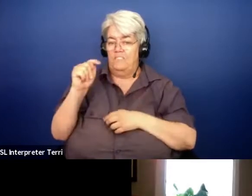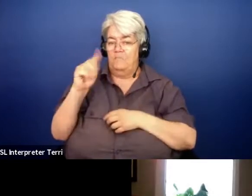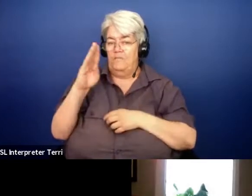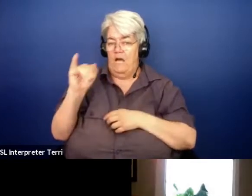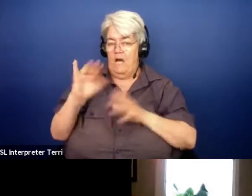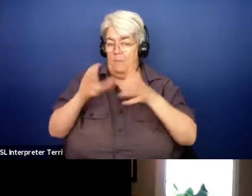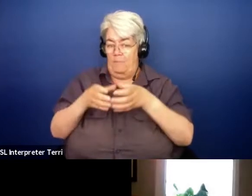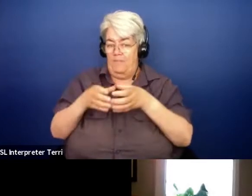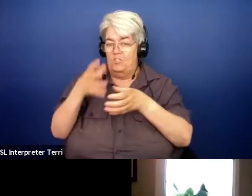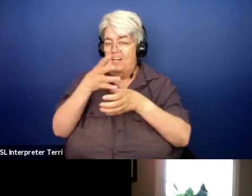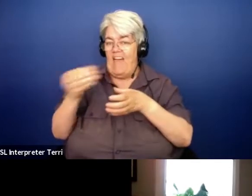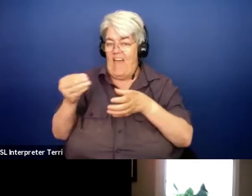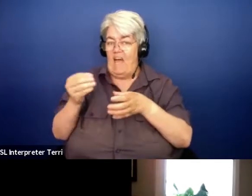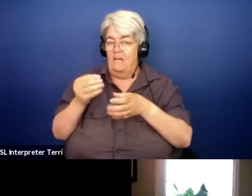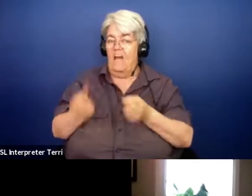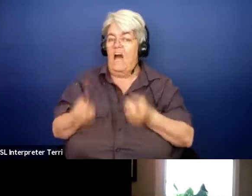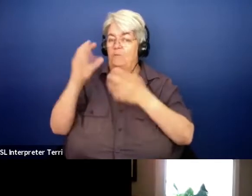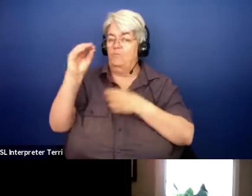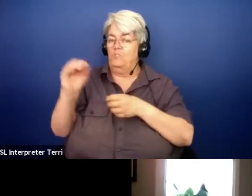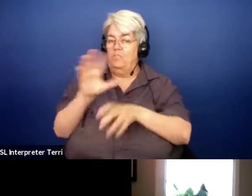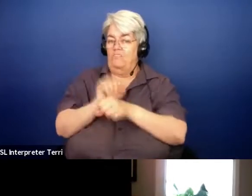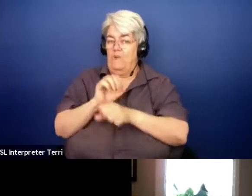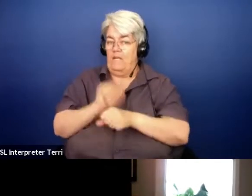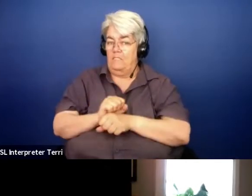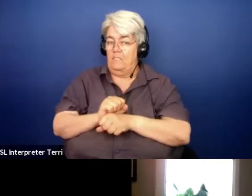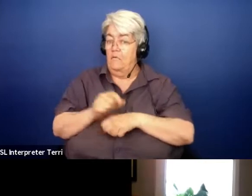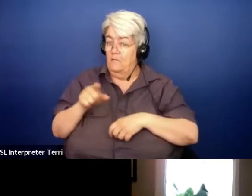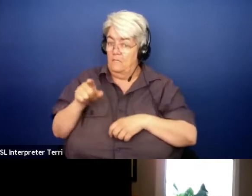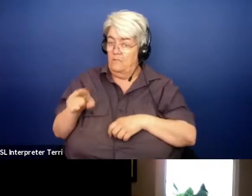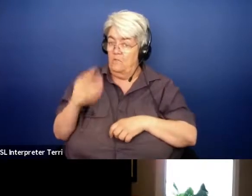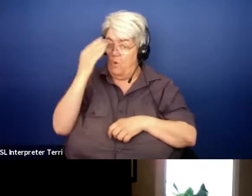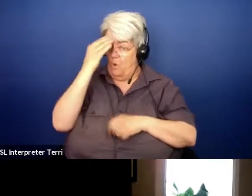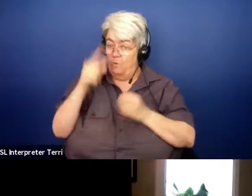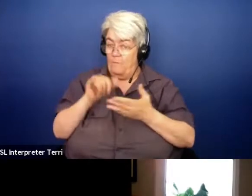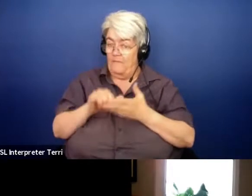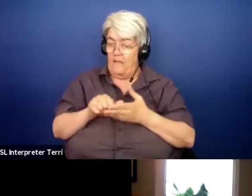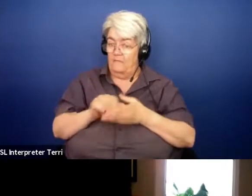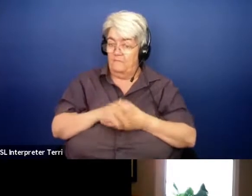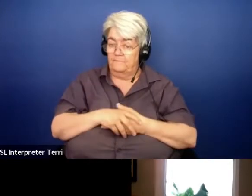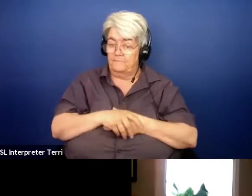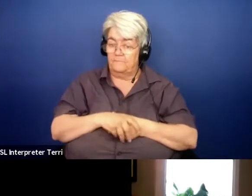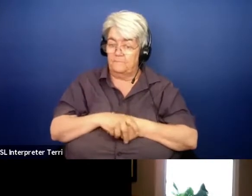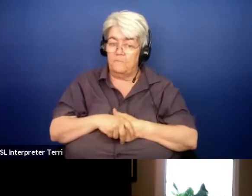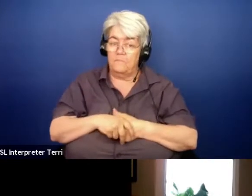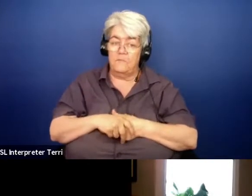Do you know more about that specific data?